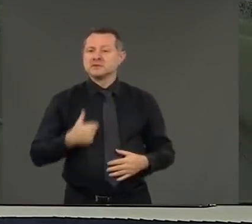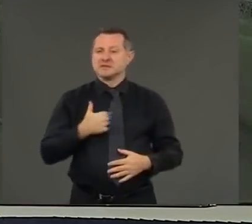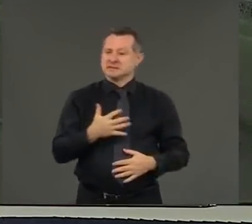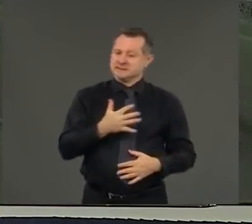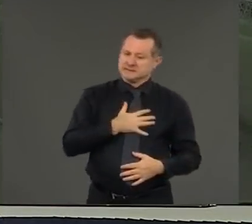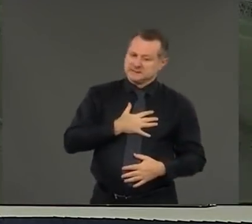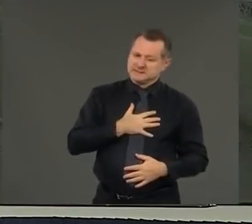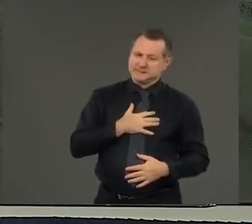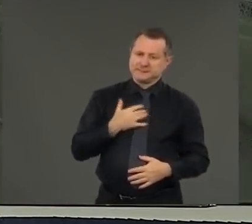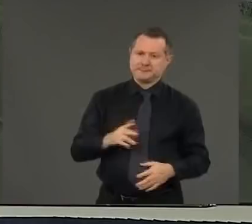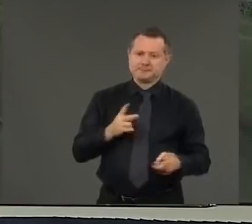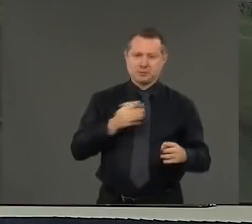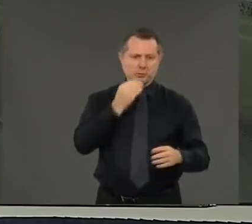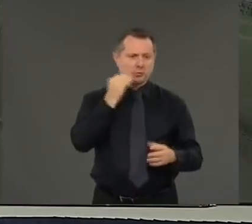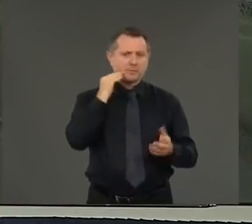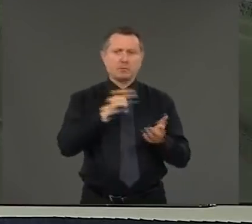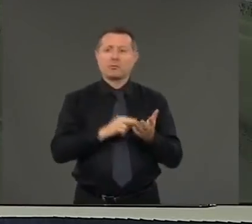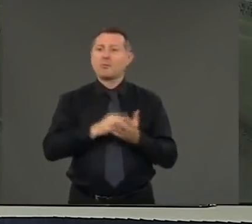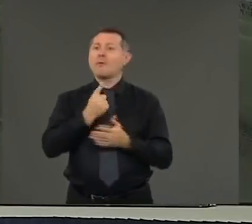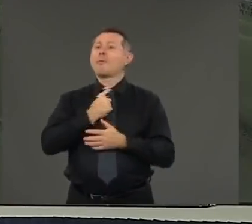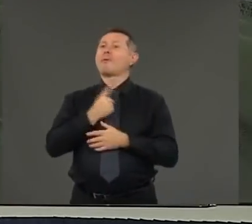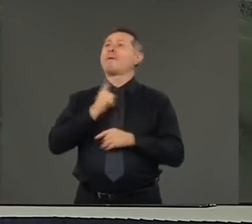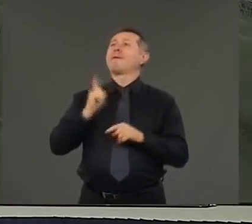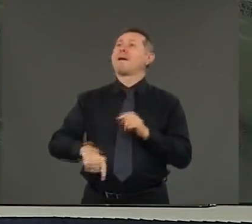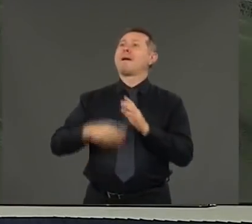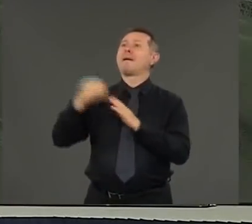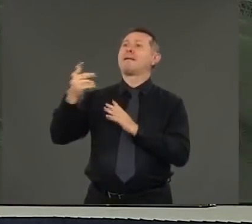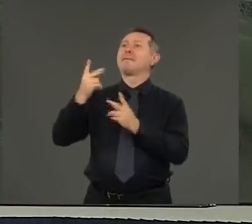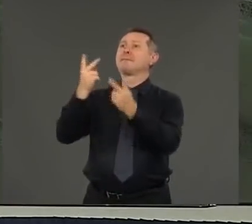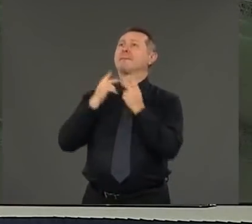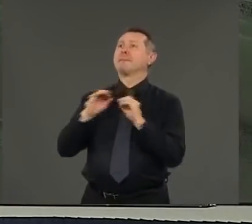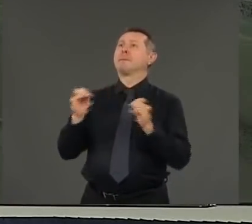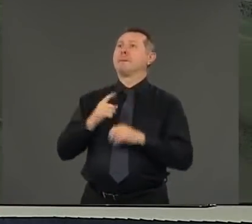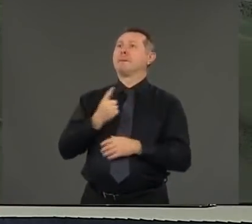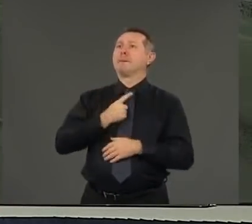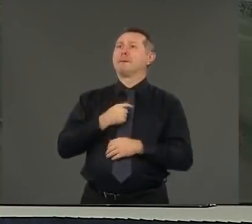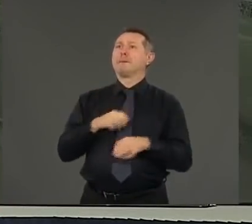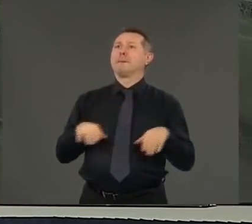NURSING HOME THEY WERE GOING TO BRING IT IN WITH THEM AND I WAS VERY UNCOMFORTABLE HAVING PEOPLE